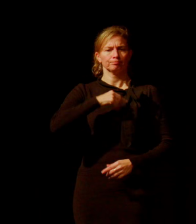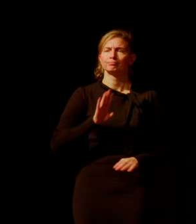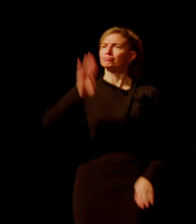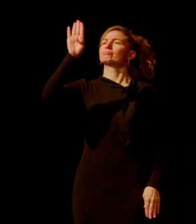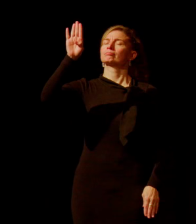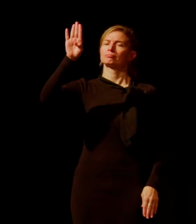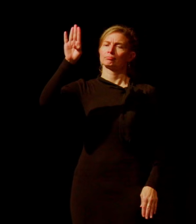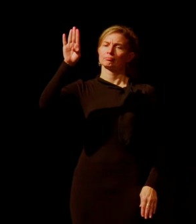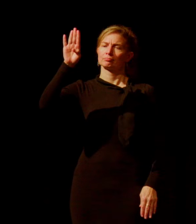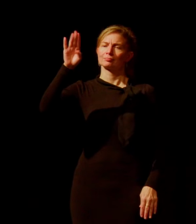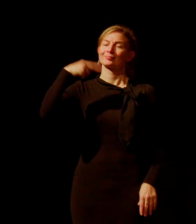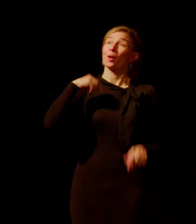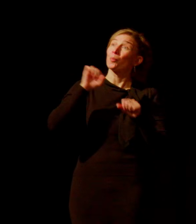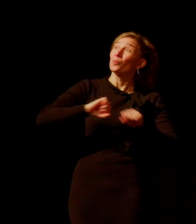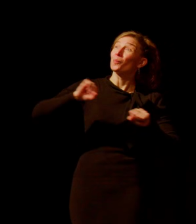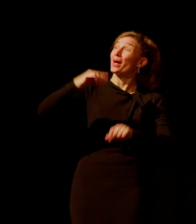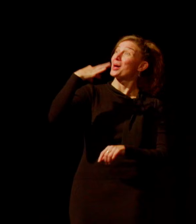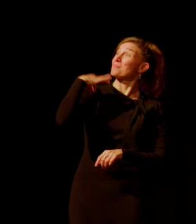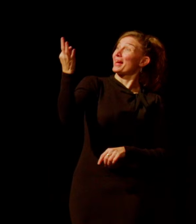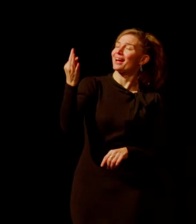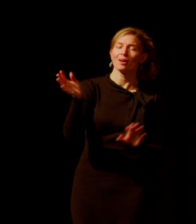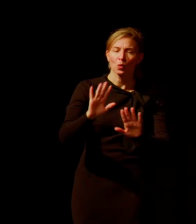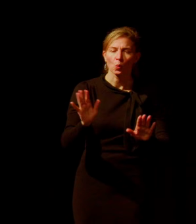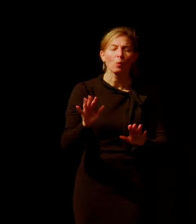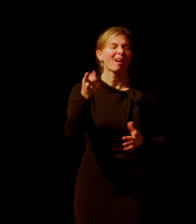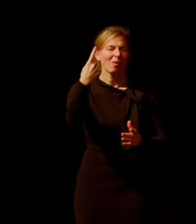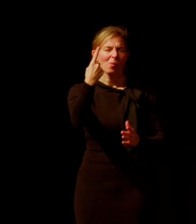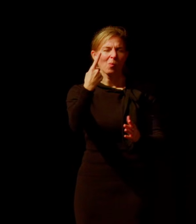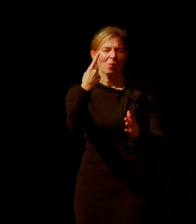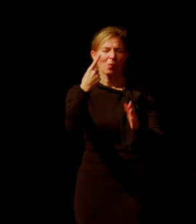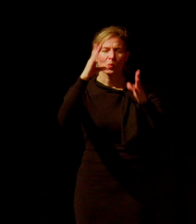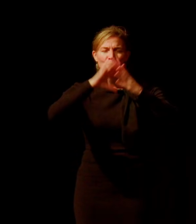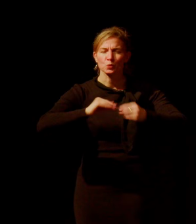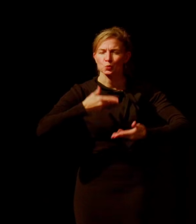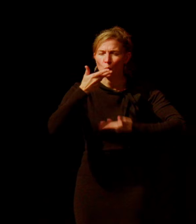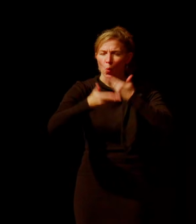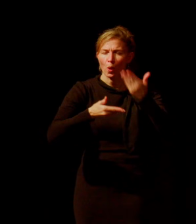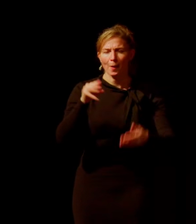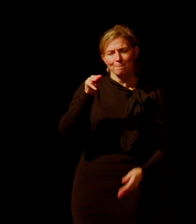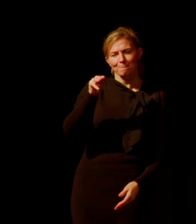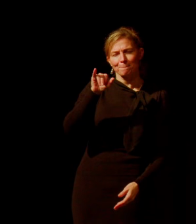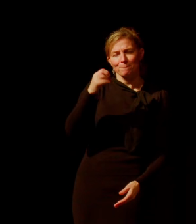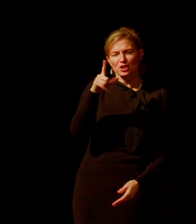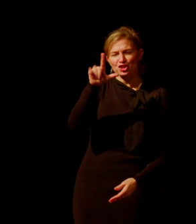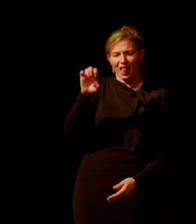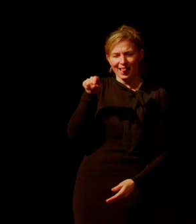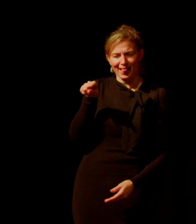Let me share with you a story of Michelle. Michelle’s one of my clients who works in the financial industry,